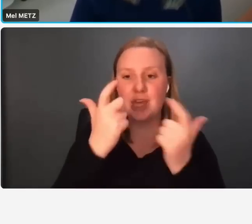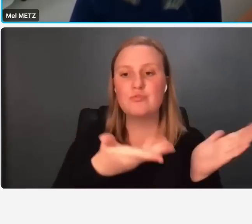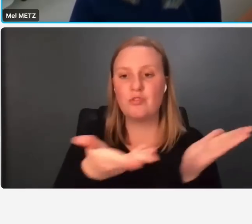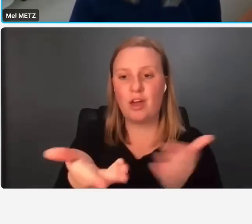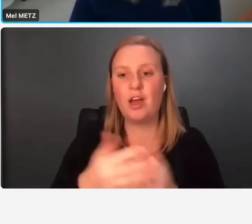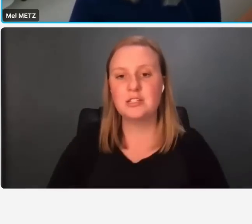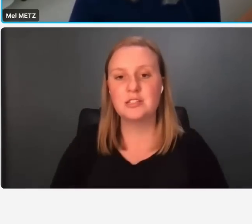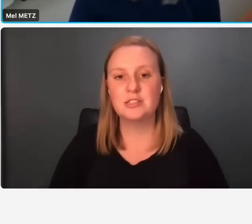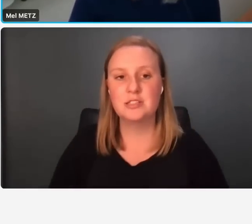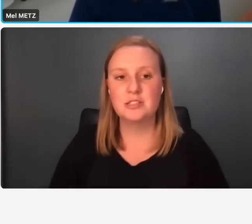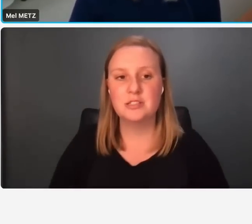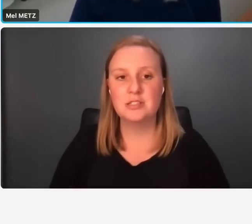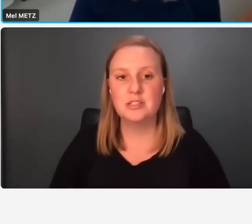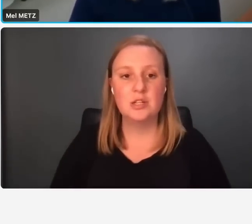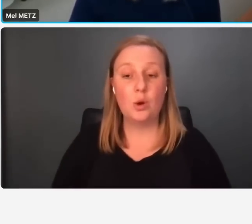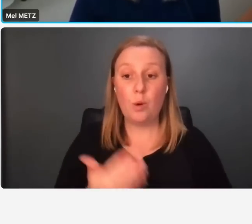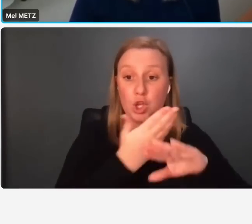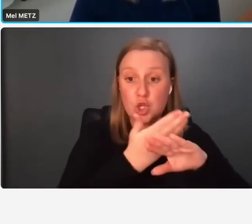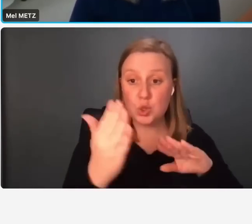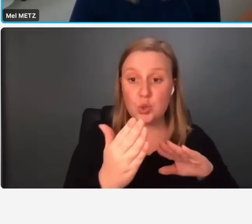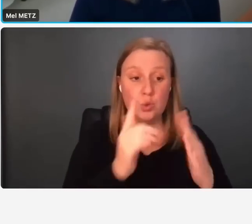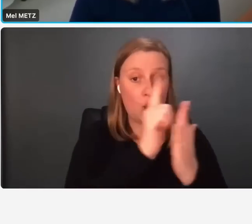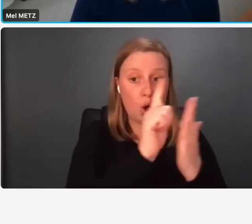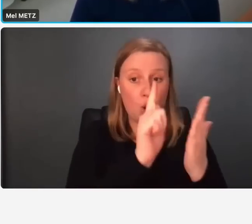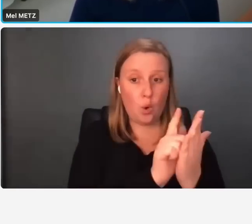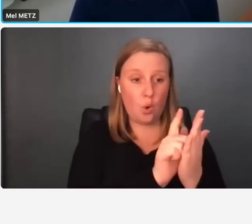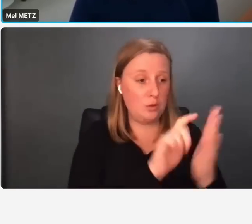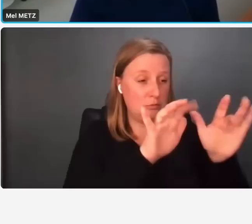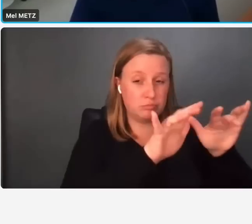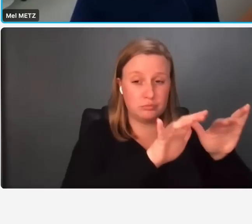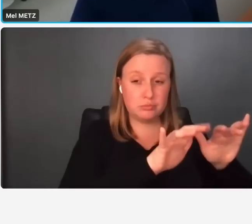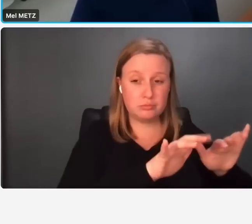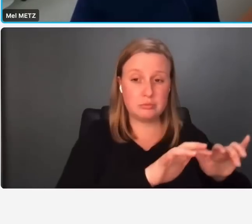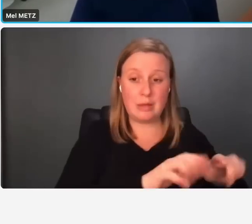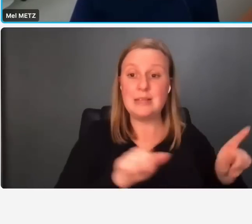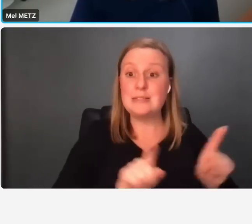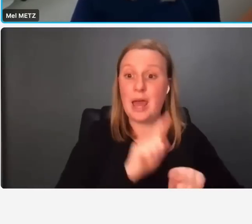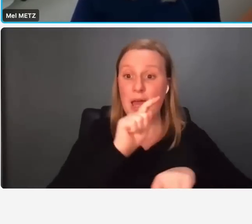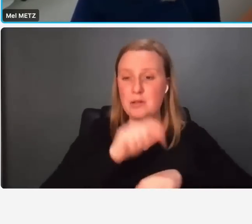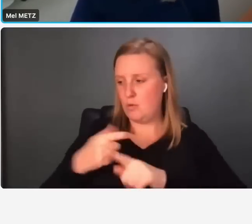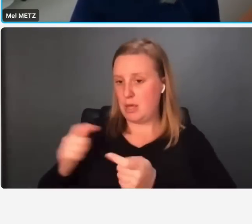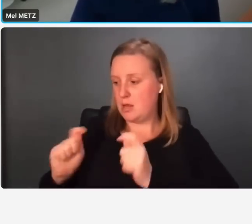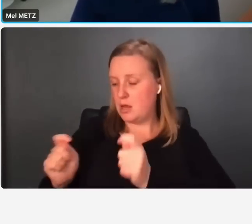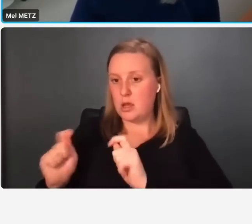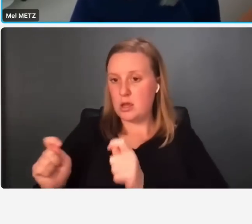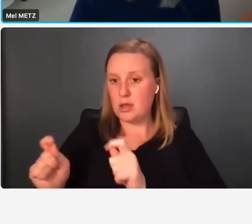working on amendments to the existing legislation to respond to some of the recommendations of the Royal Commission and the Minister touched on these